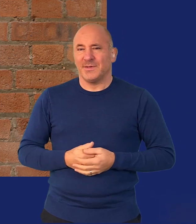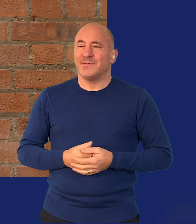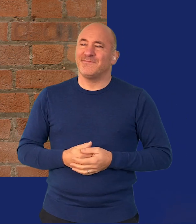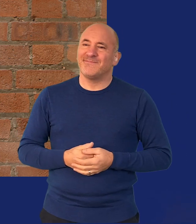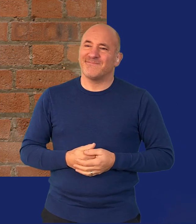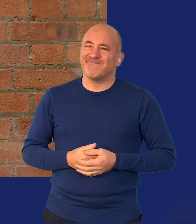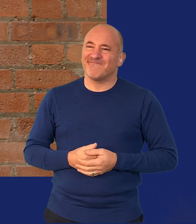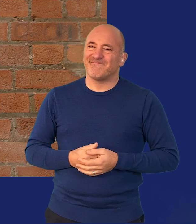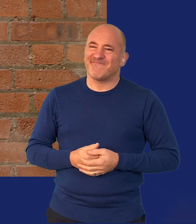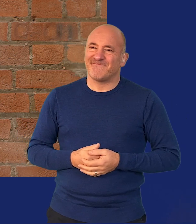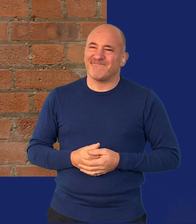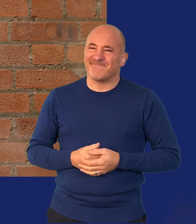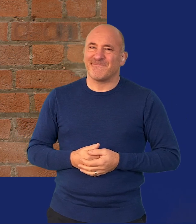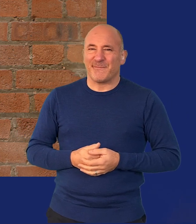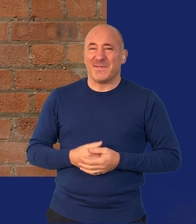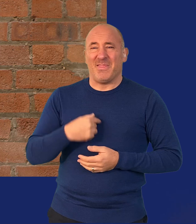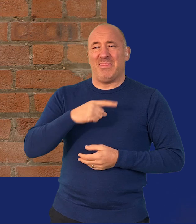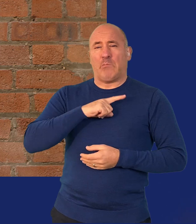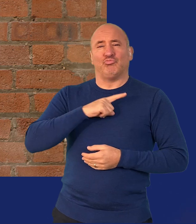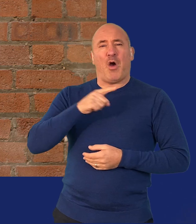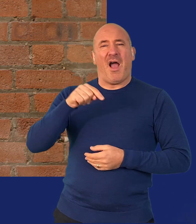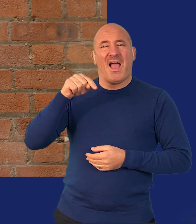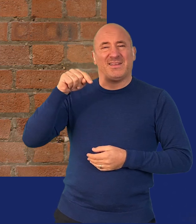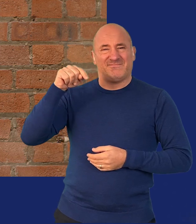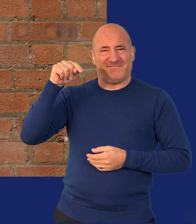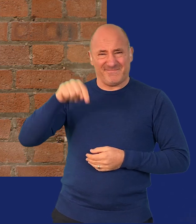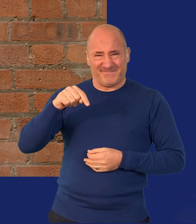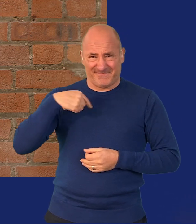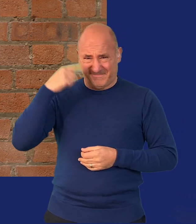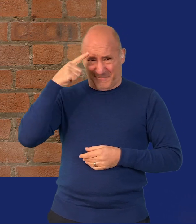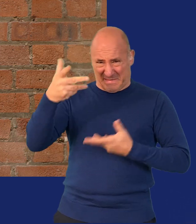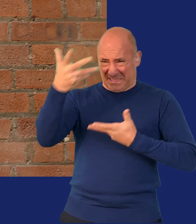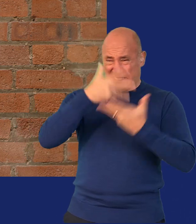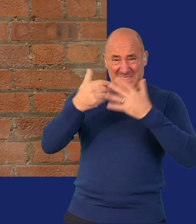Or learning about this stuff, and not making it accessible to